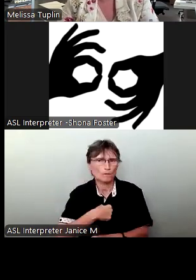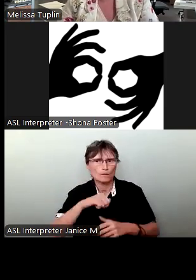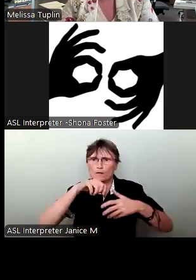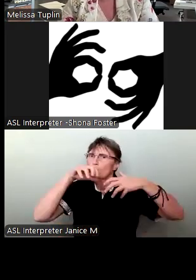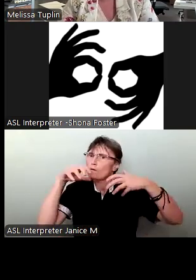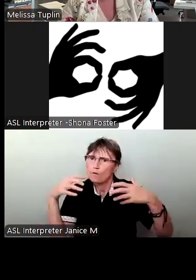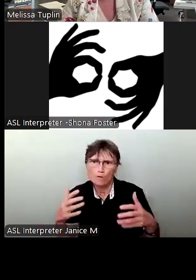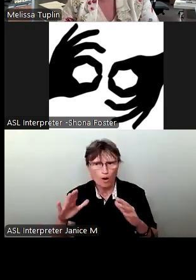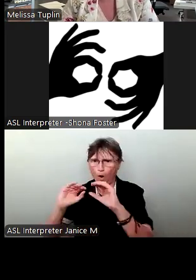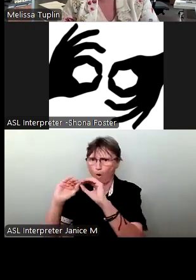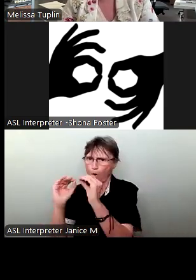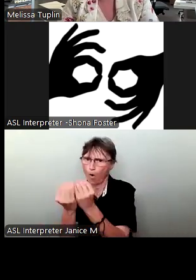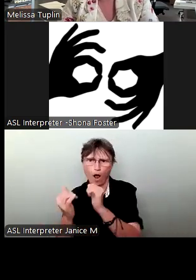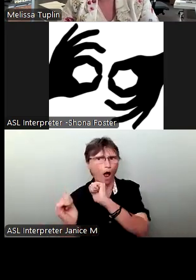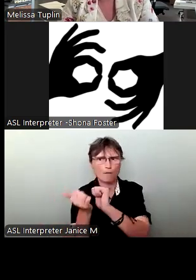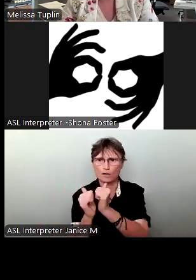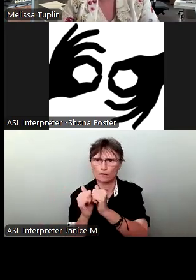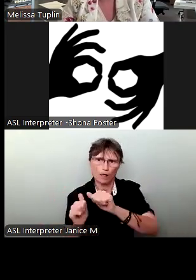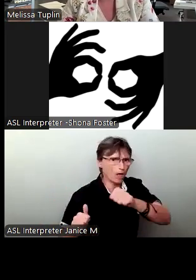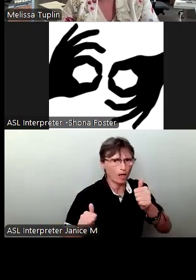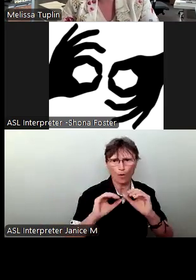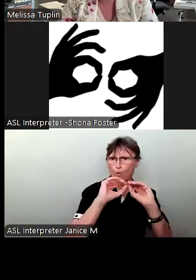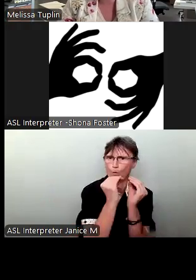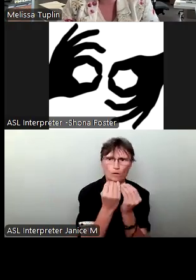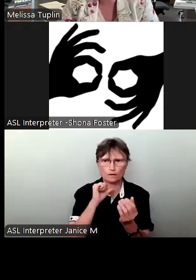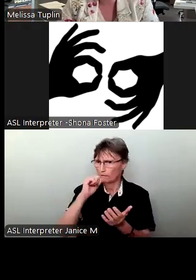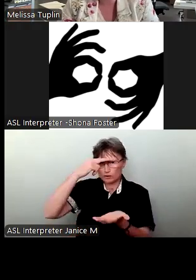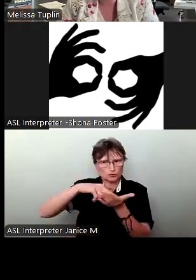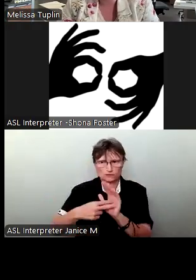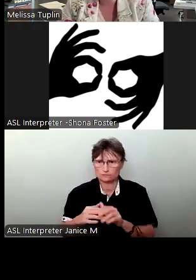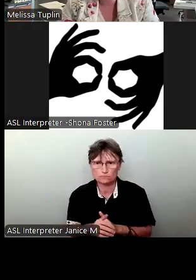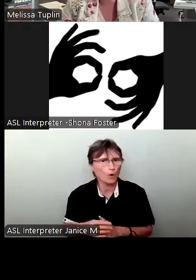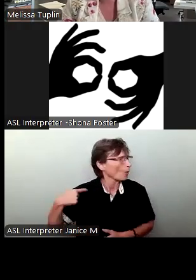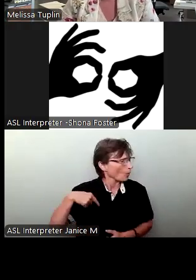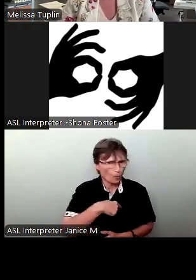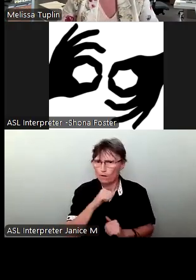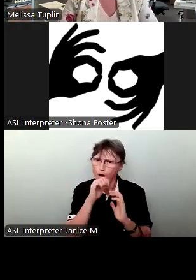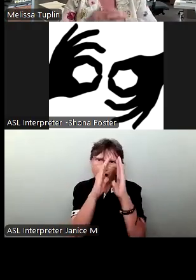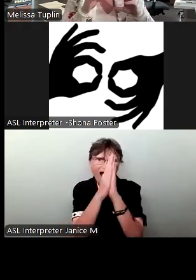and we are not asking you to make the case for why you are better than other organizations. We